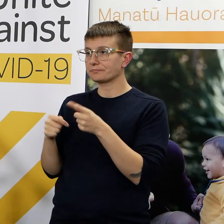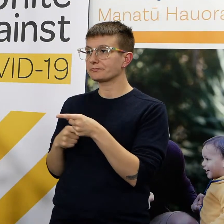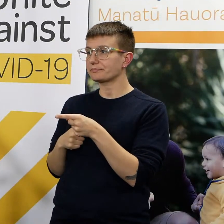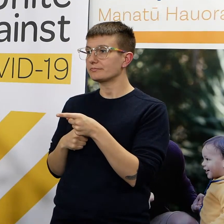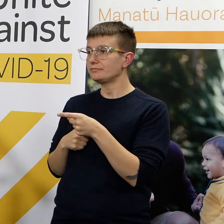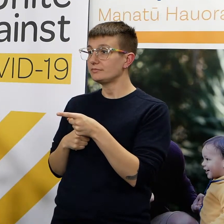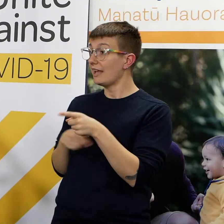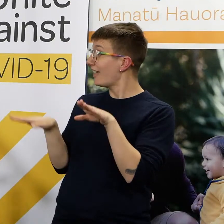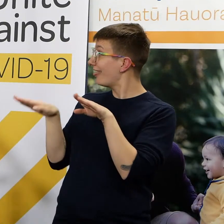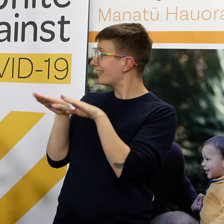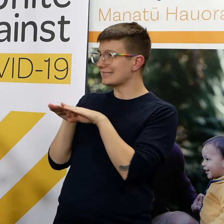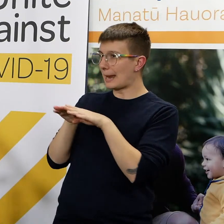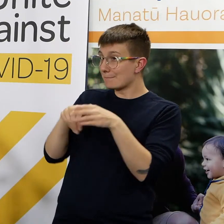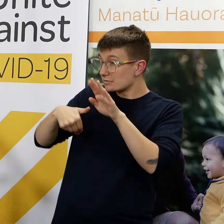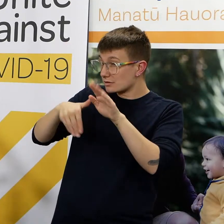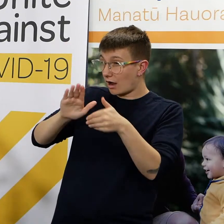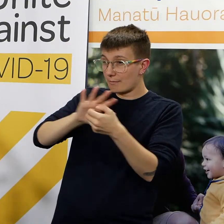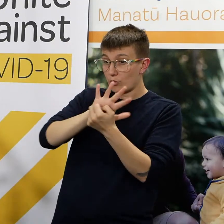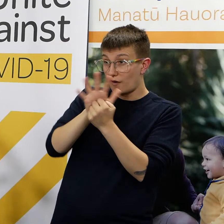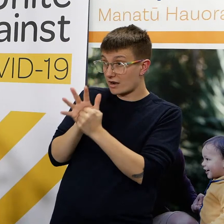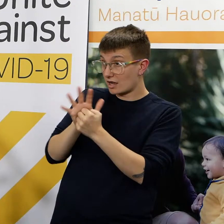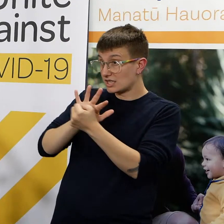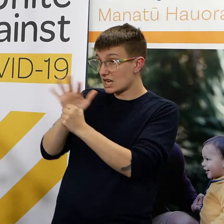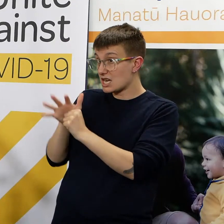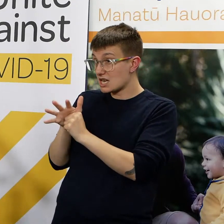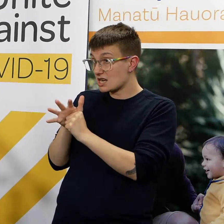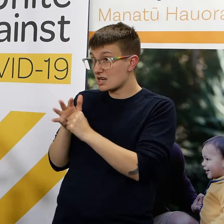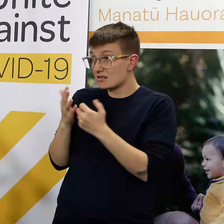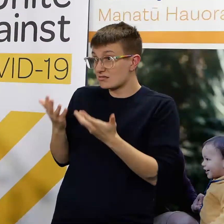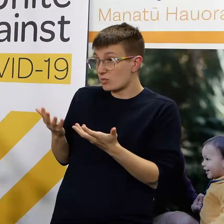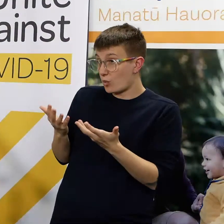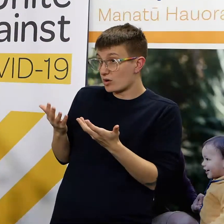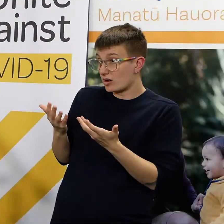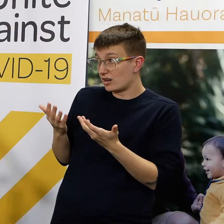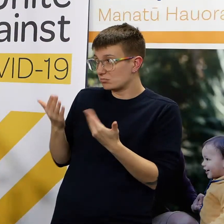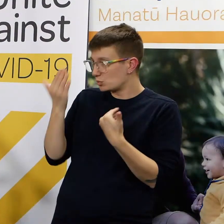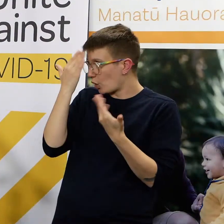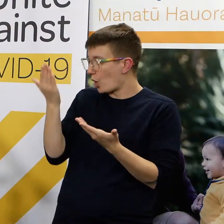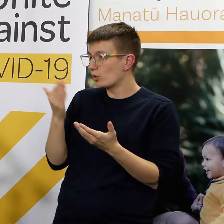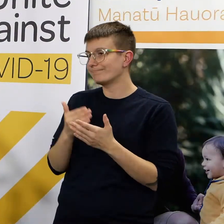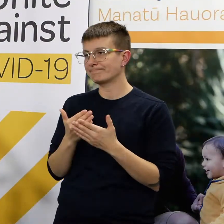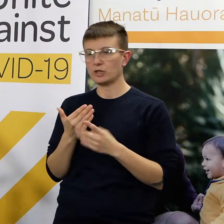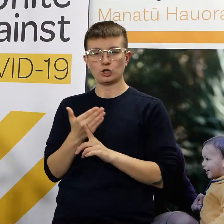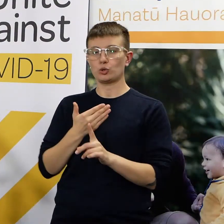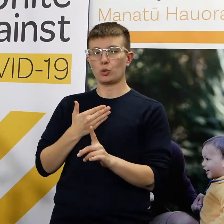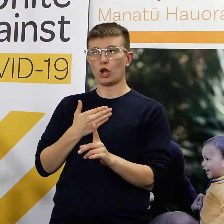different strains of the virus. Is it early? Yeah. To early to know. However, I would say that almost certainly they've